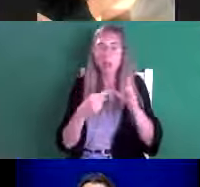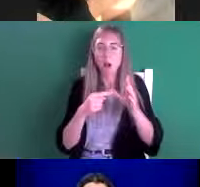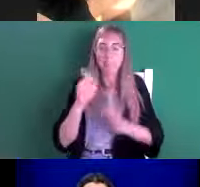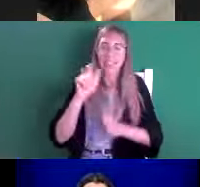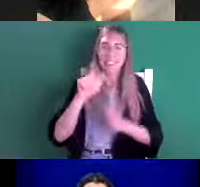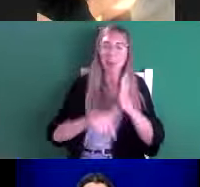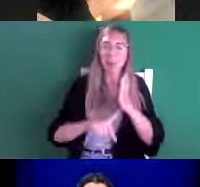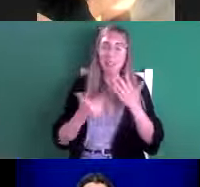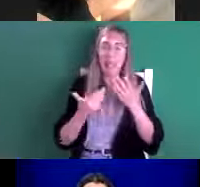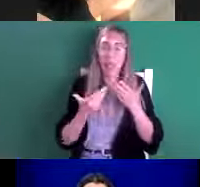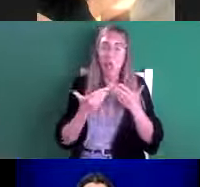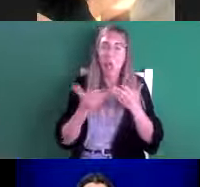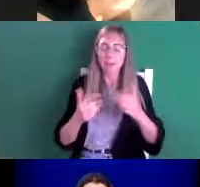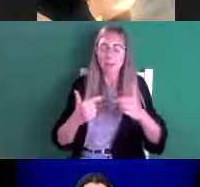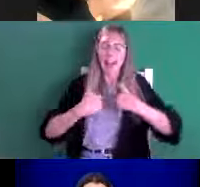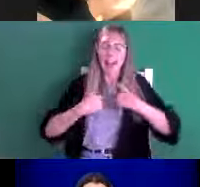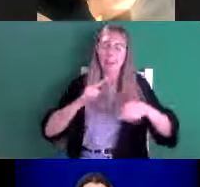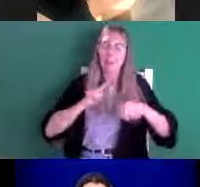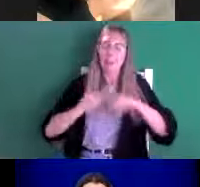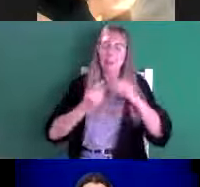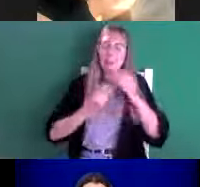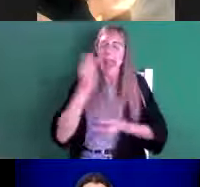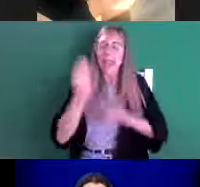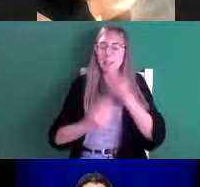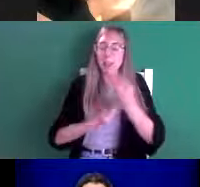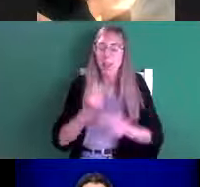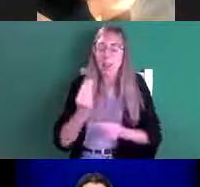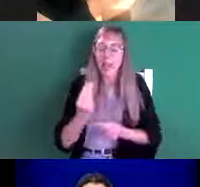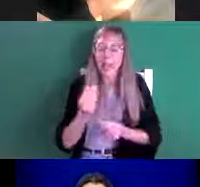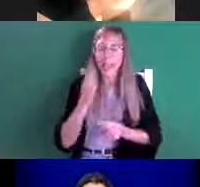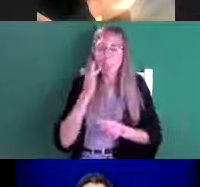this to someone as like that awful thing when someone hands you a sheet of paper and says